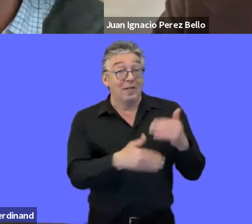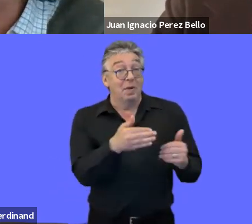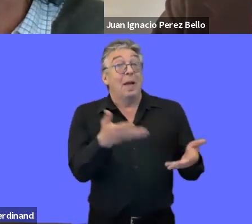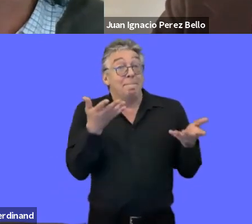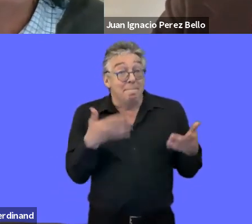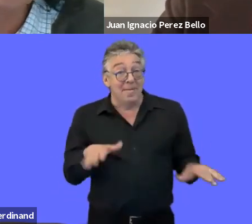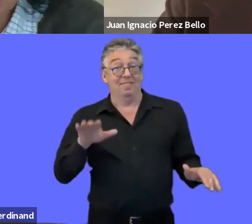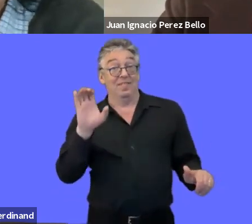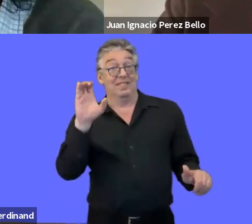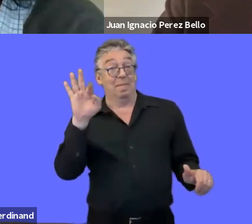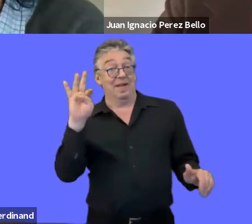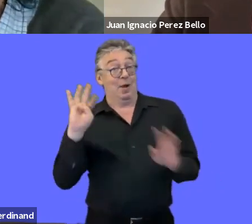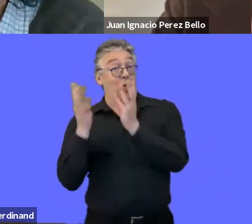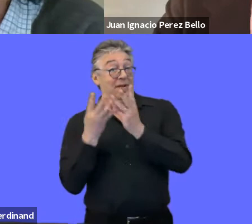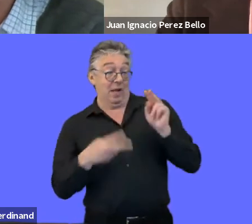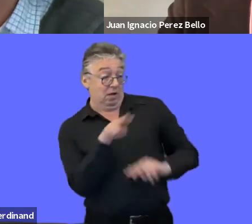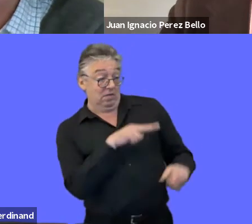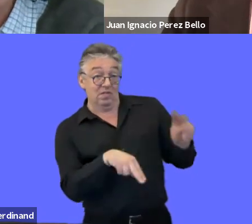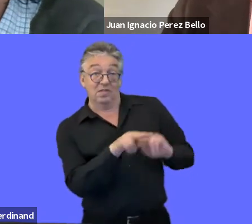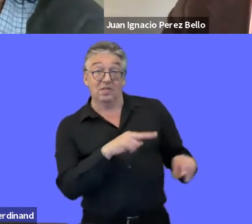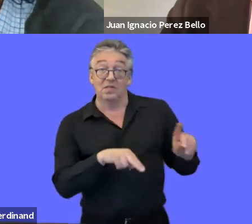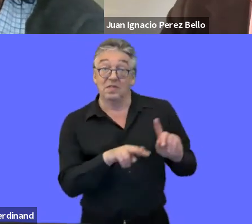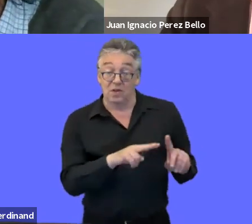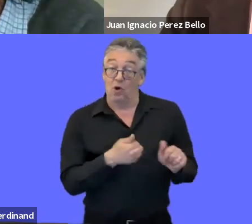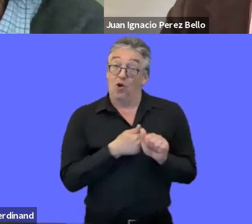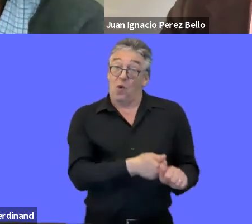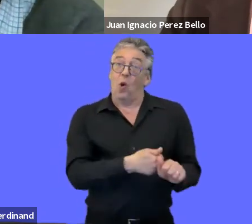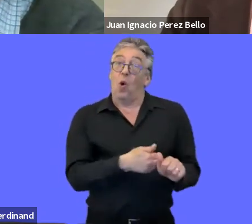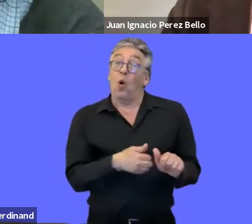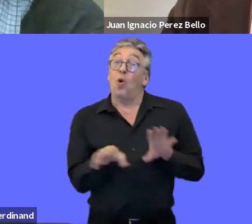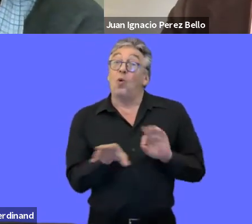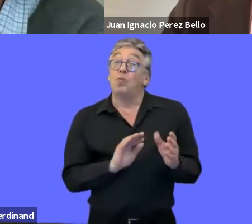Now let's go to a very important issue also linking with the protocol